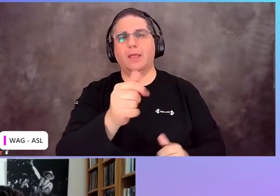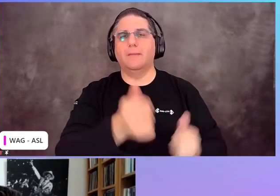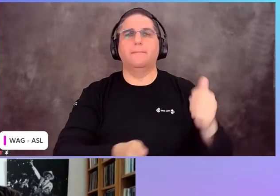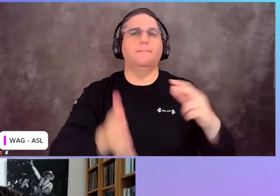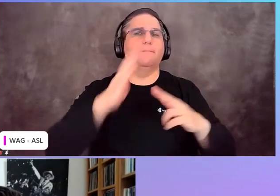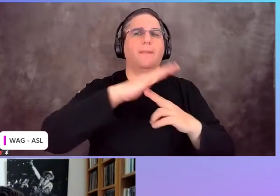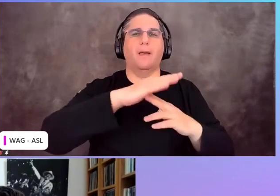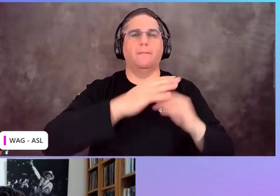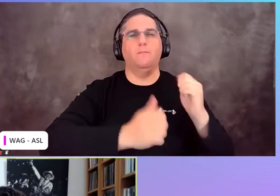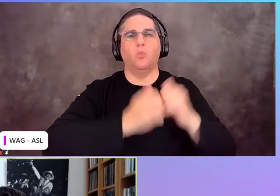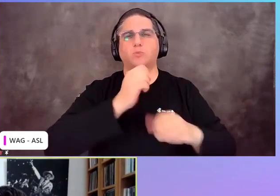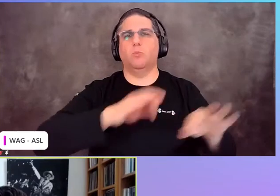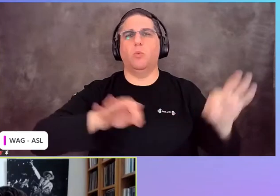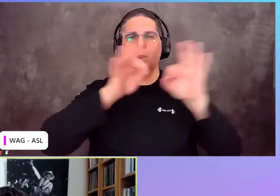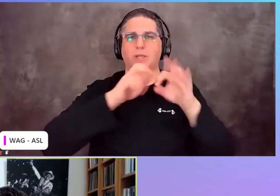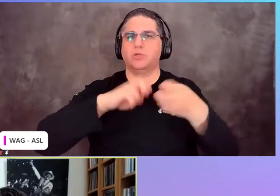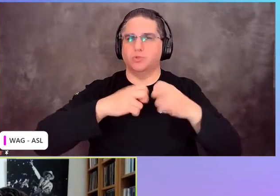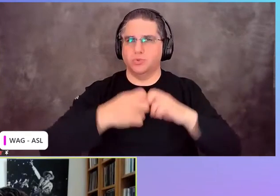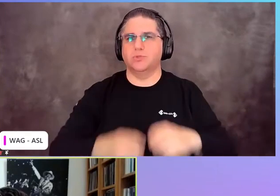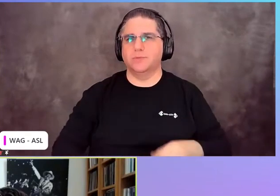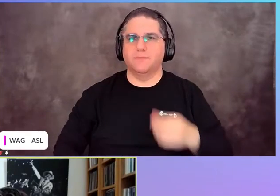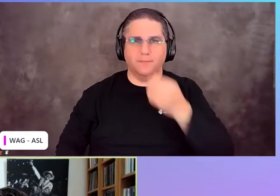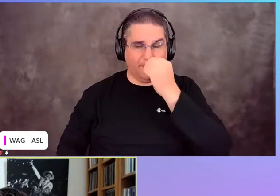the monitoring software of the